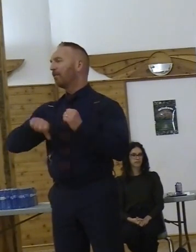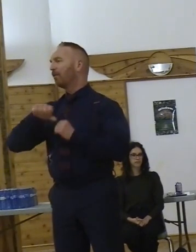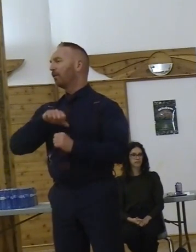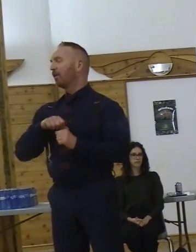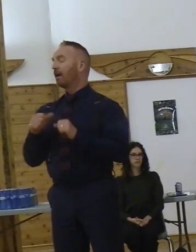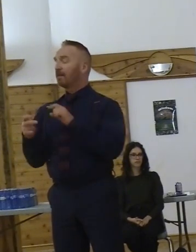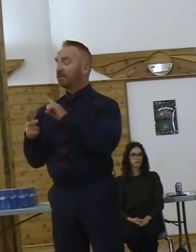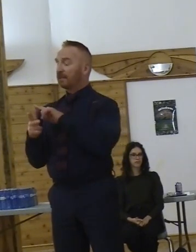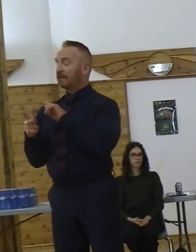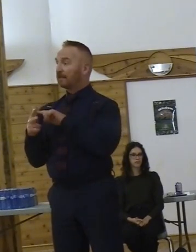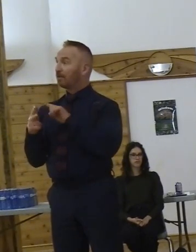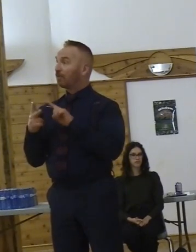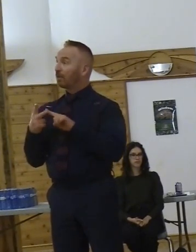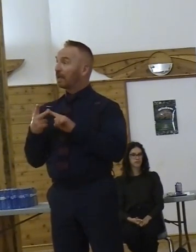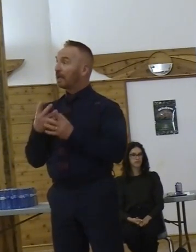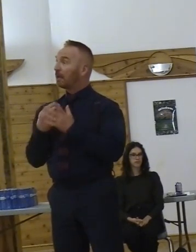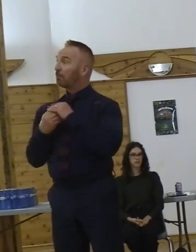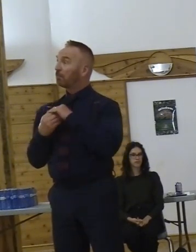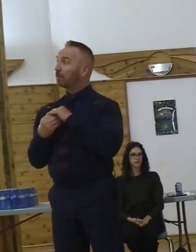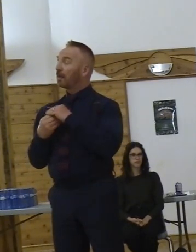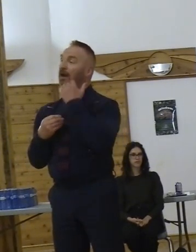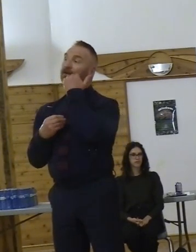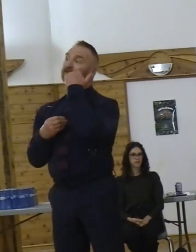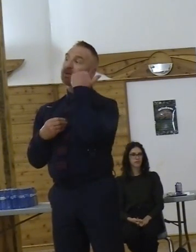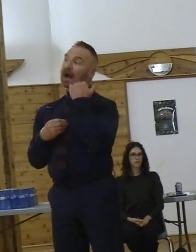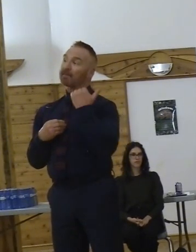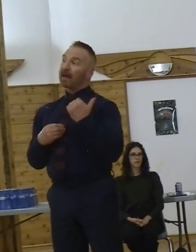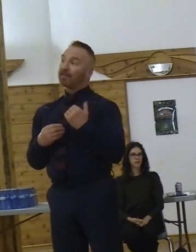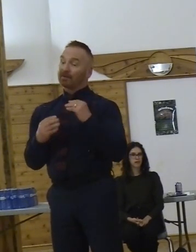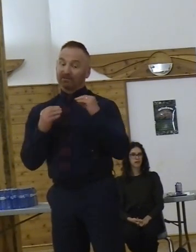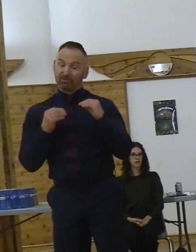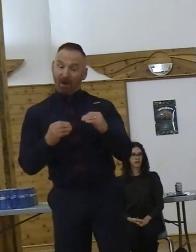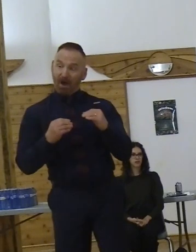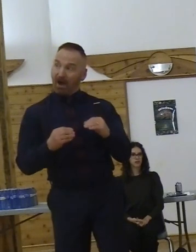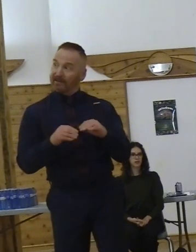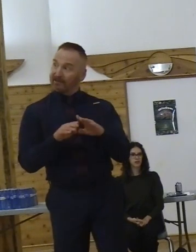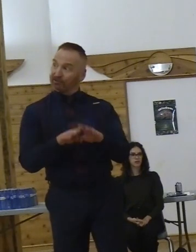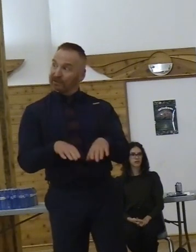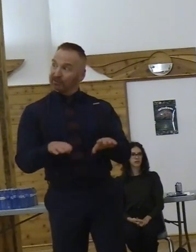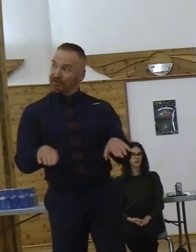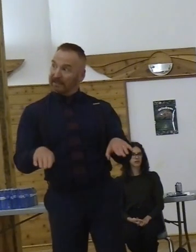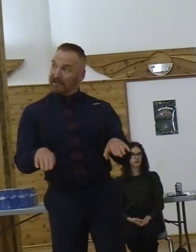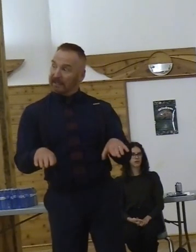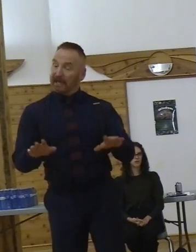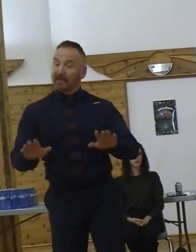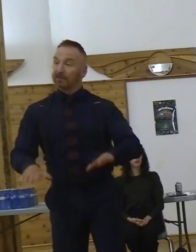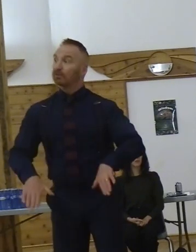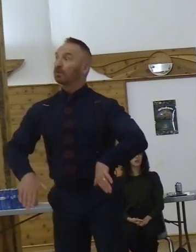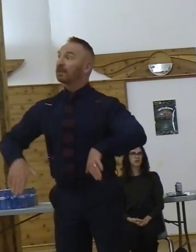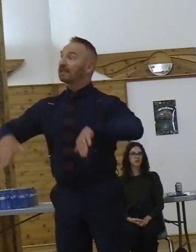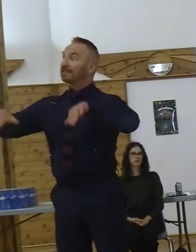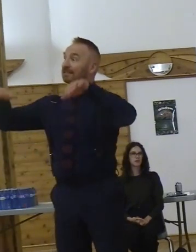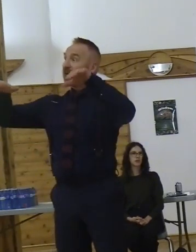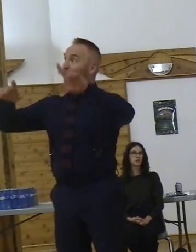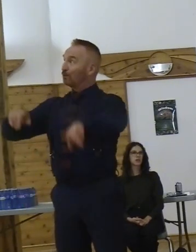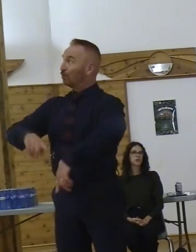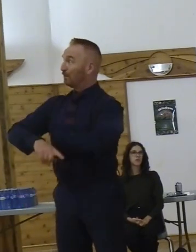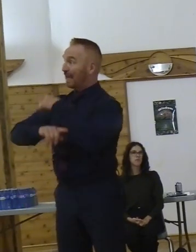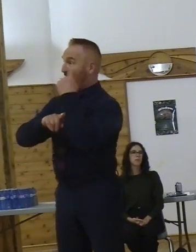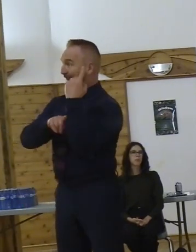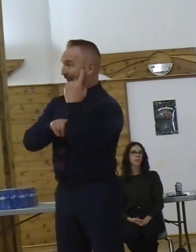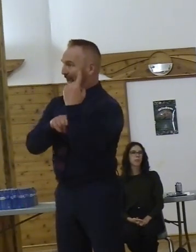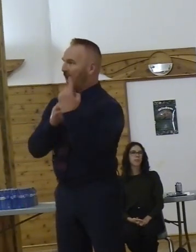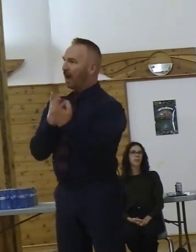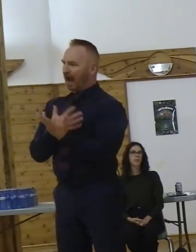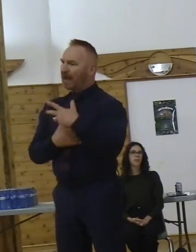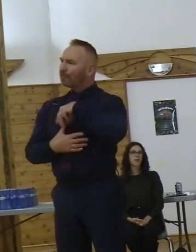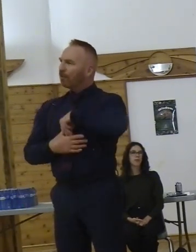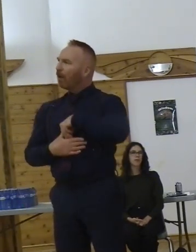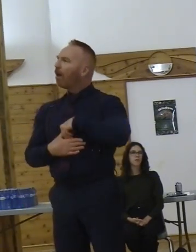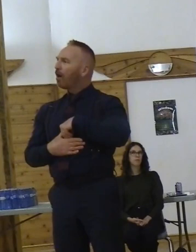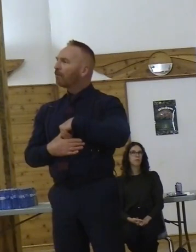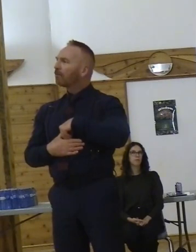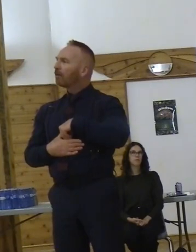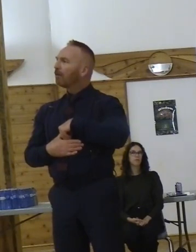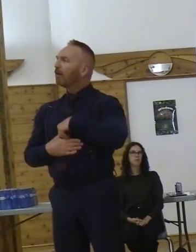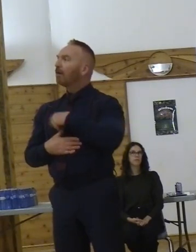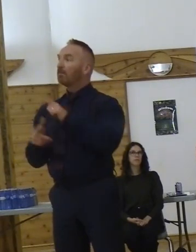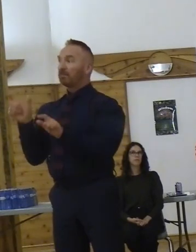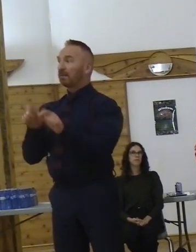And to this day, I carry that and I always tell people, it's a beautiful way to live